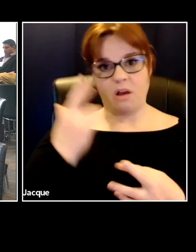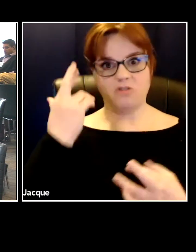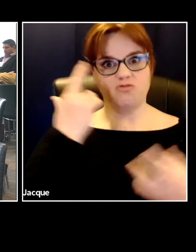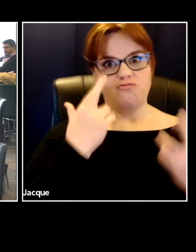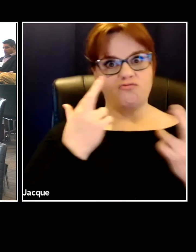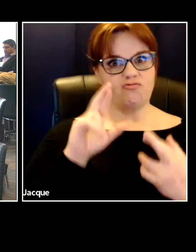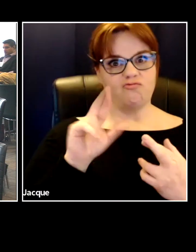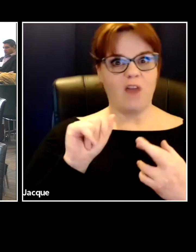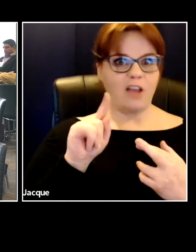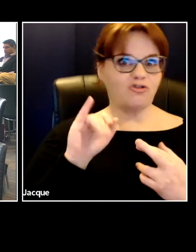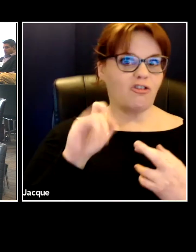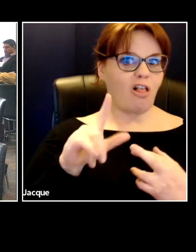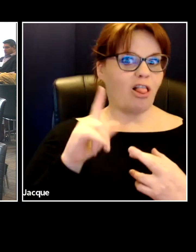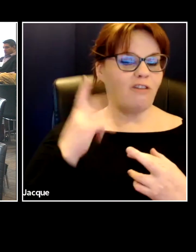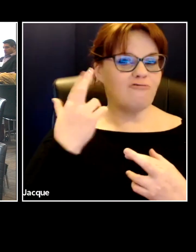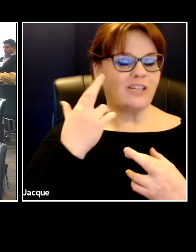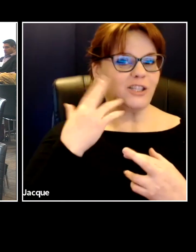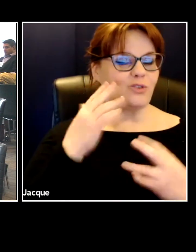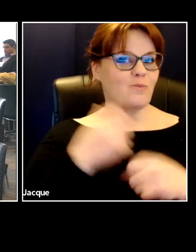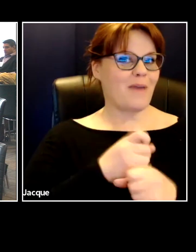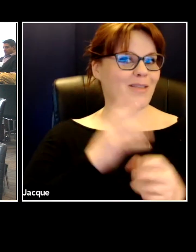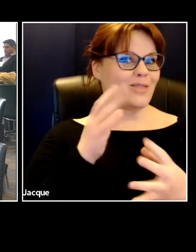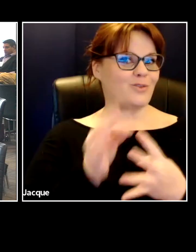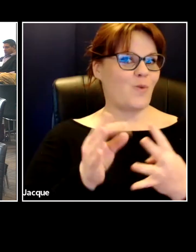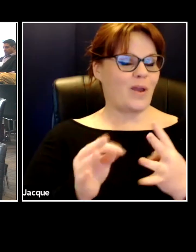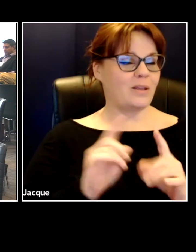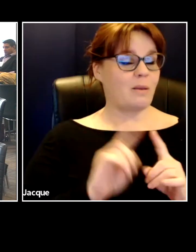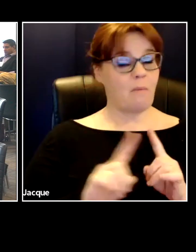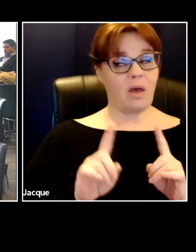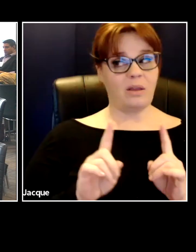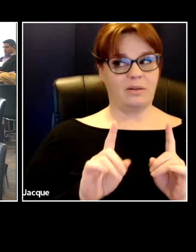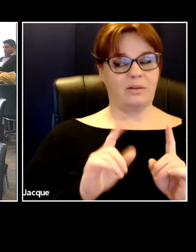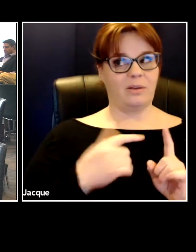right choice, but as an emotional decision, maybe we're we're kind of forgetting that it's also an